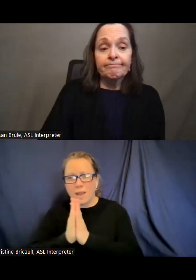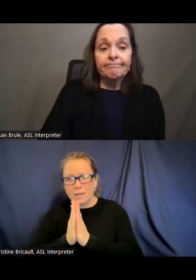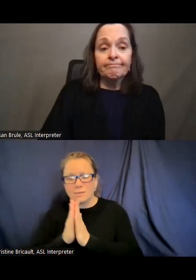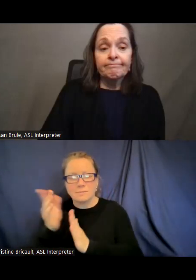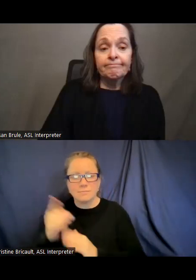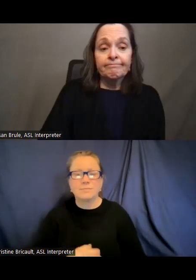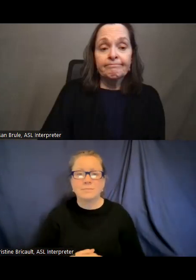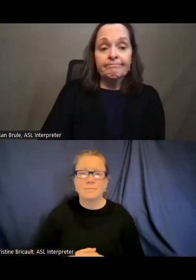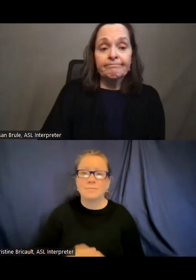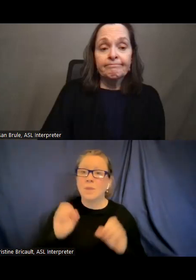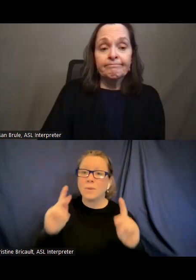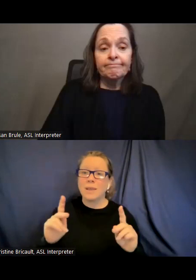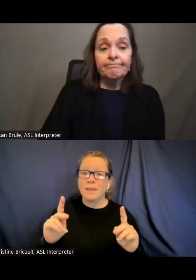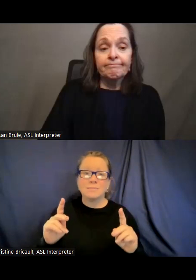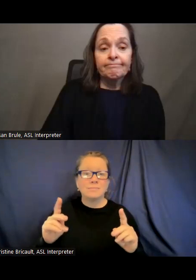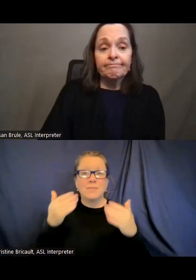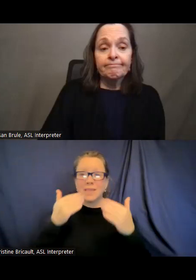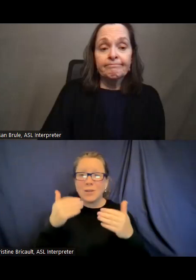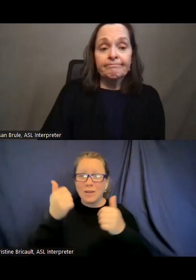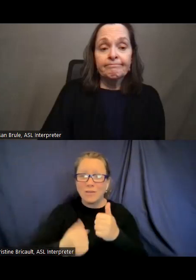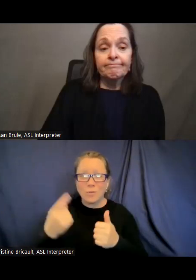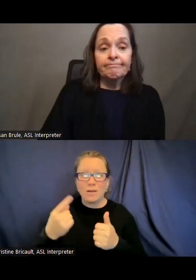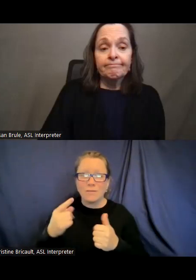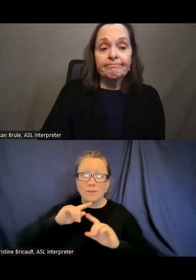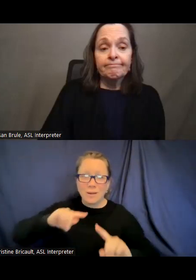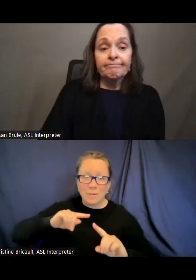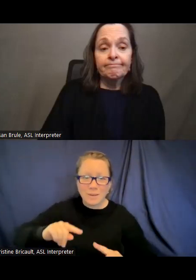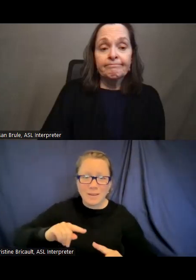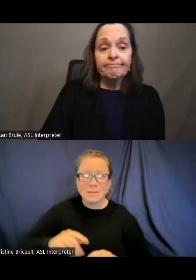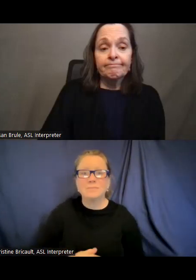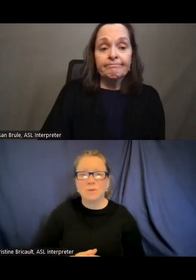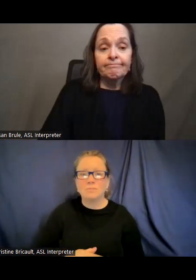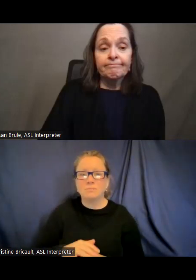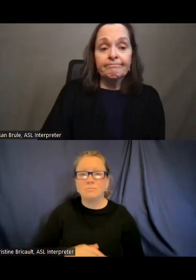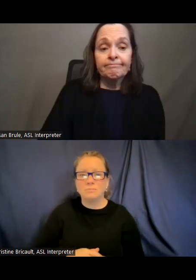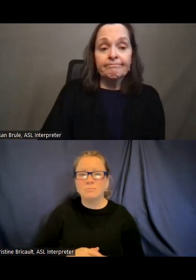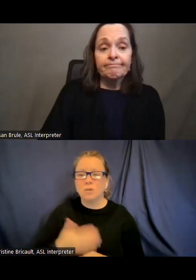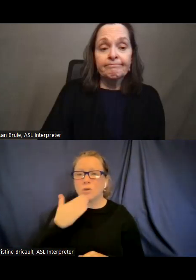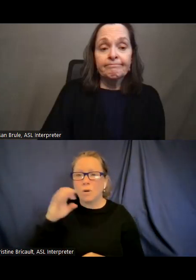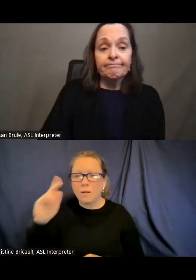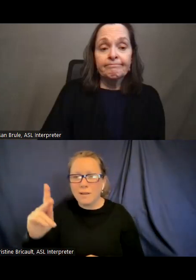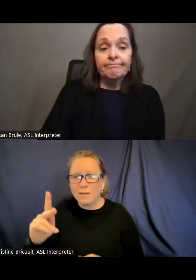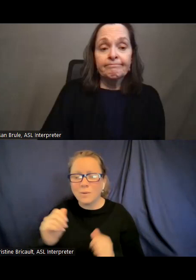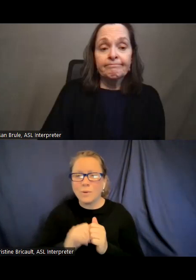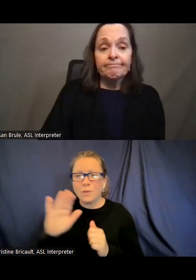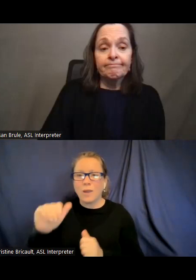Thank you so much, everyone, for attending. Best of luck in your ADA Coordinator endeavors.